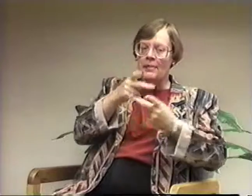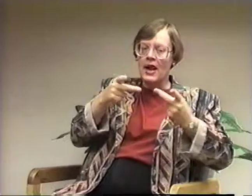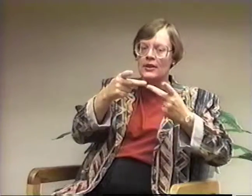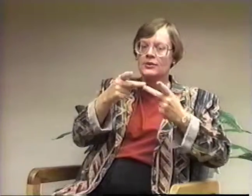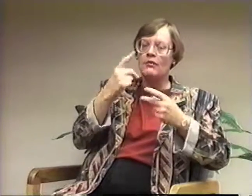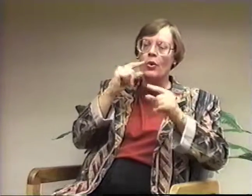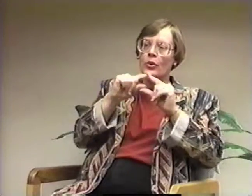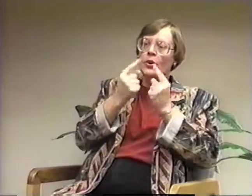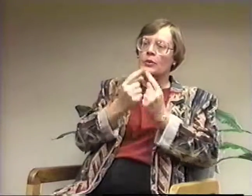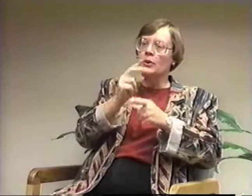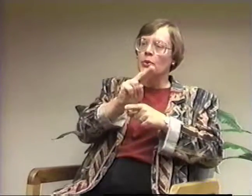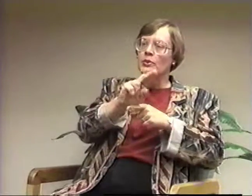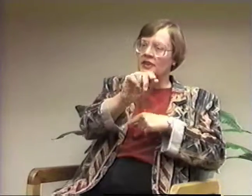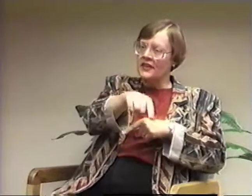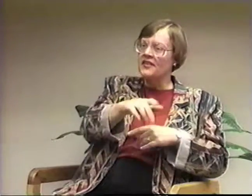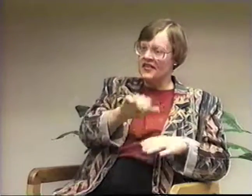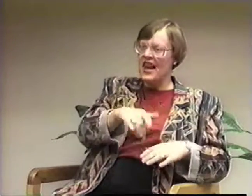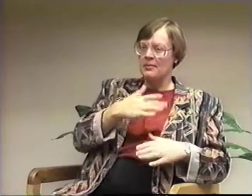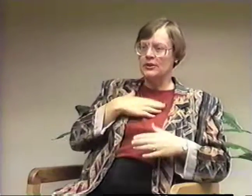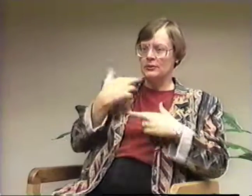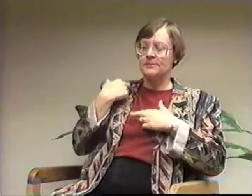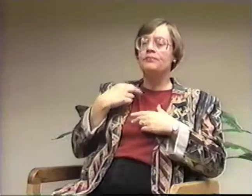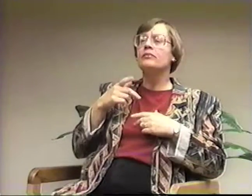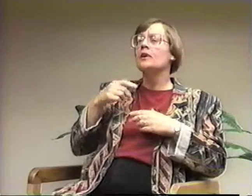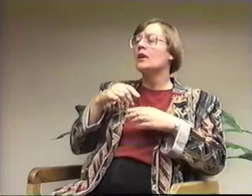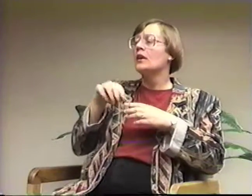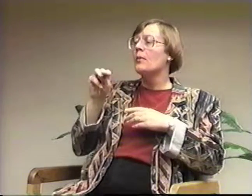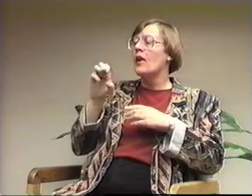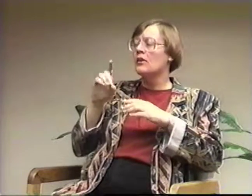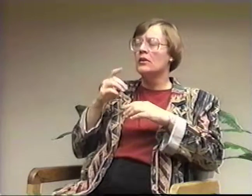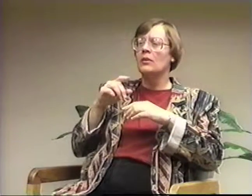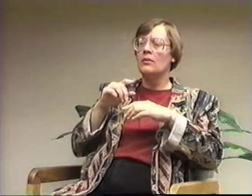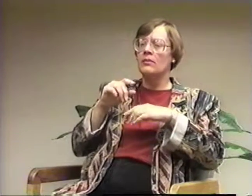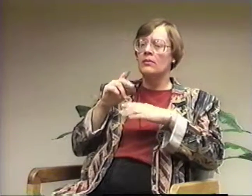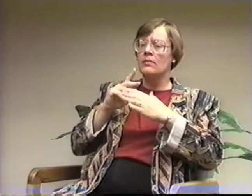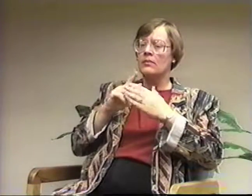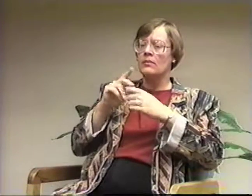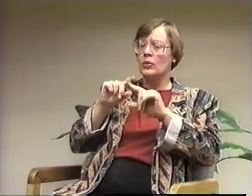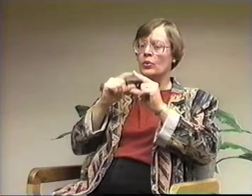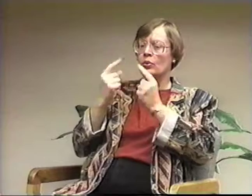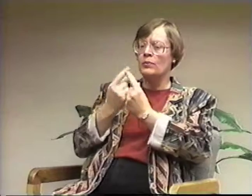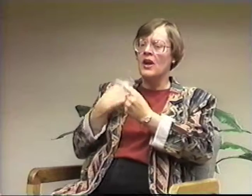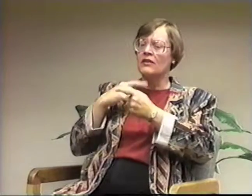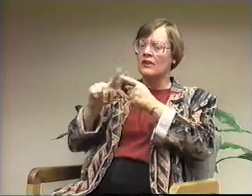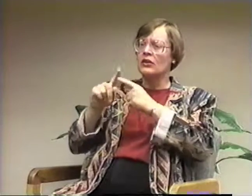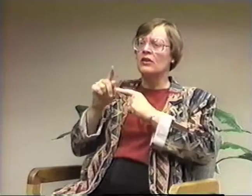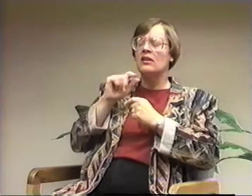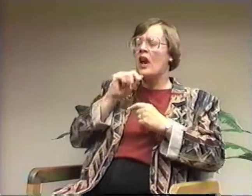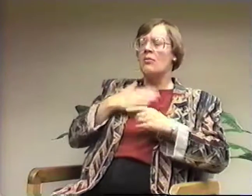helping them to find places for their group to meet.